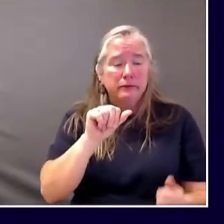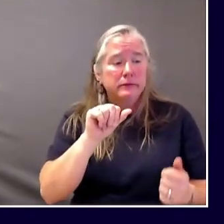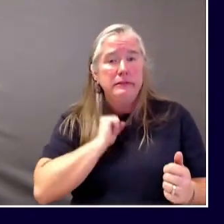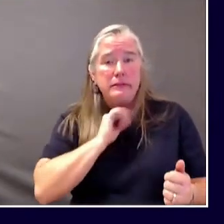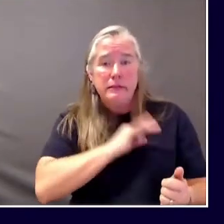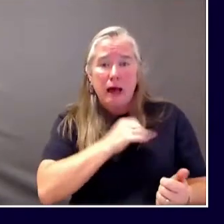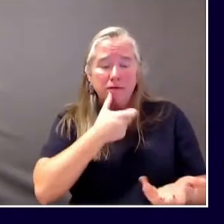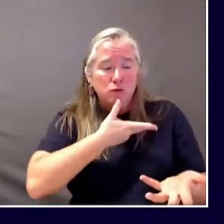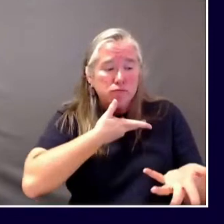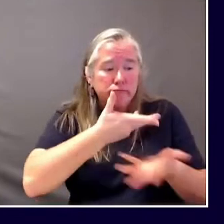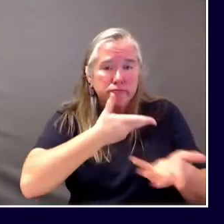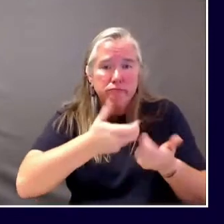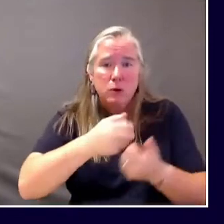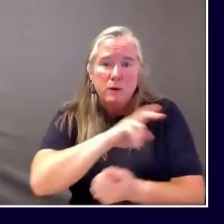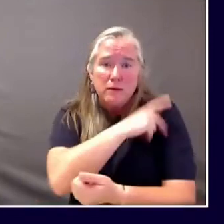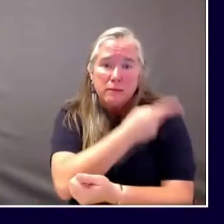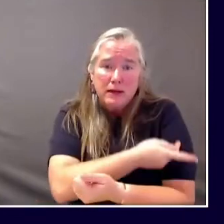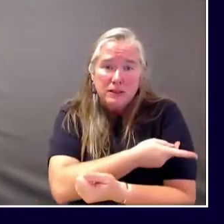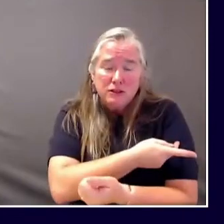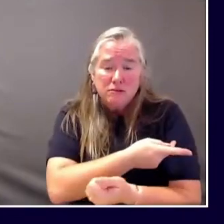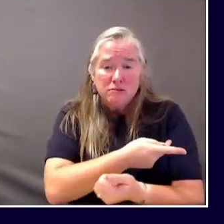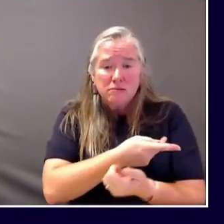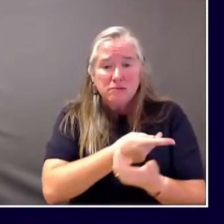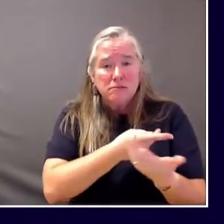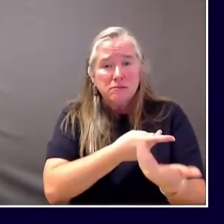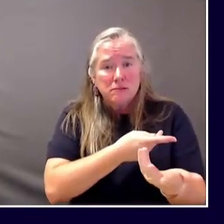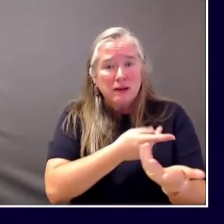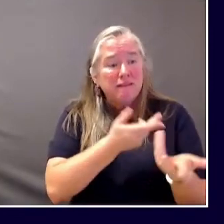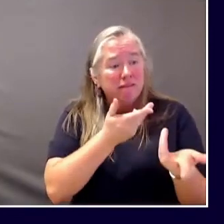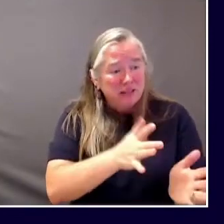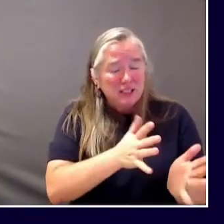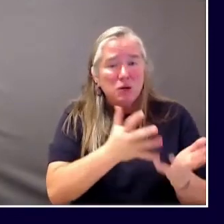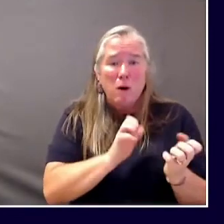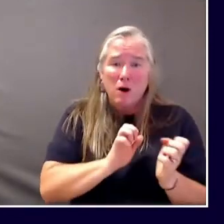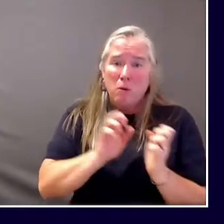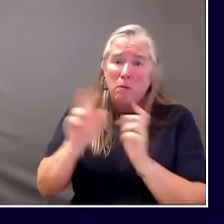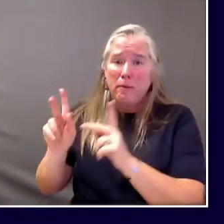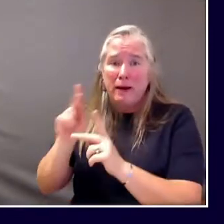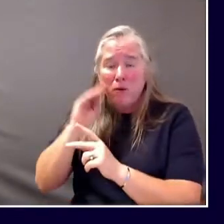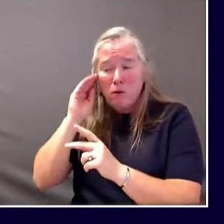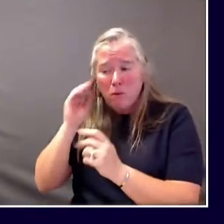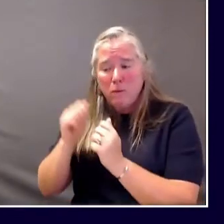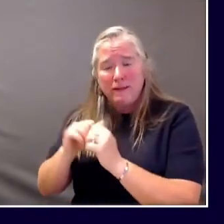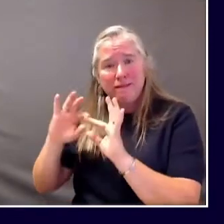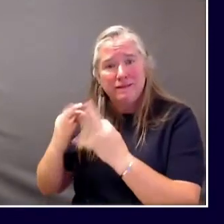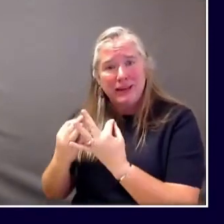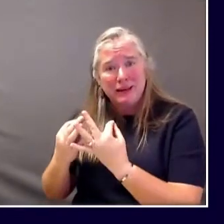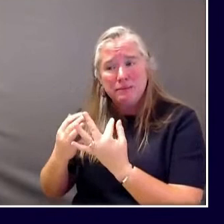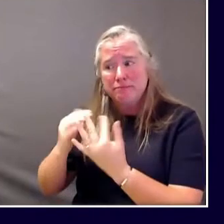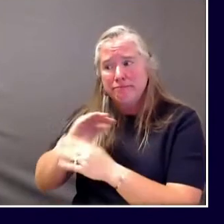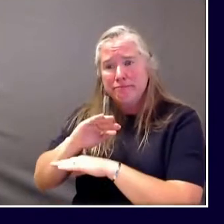others in trying to come home